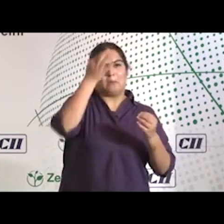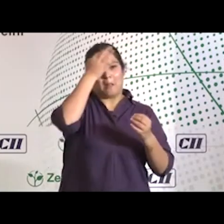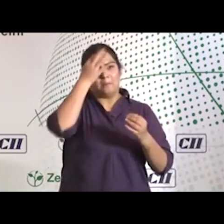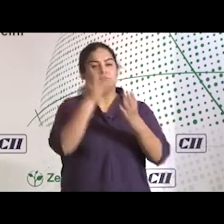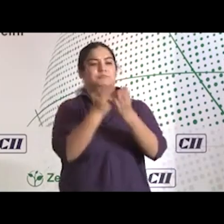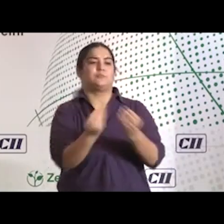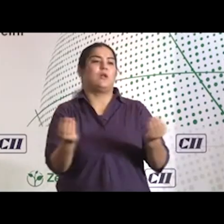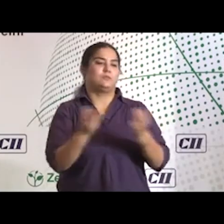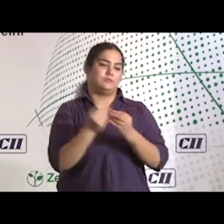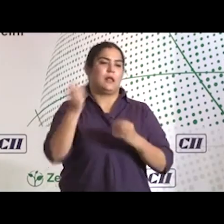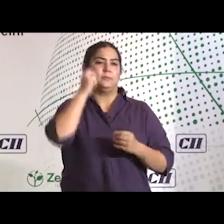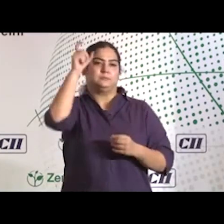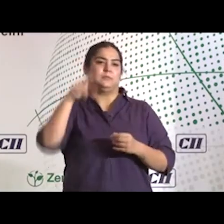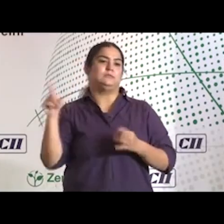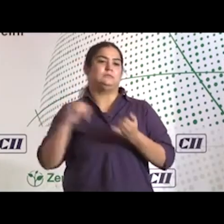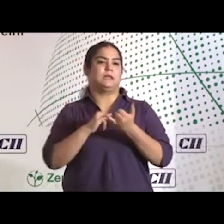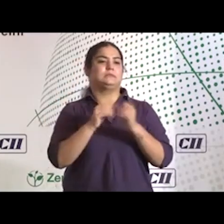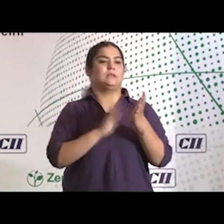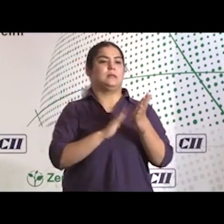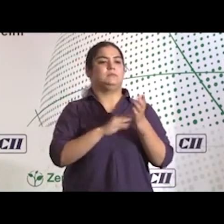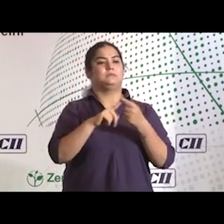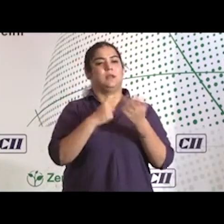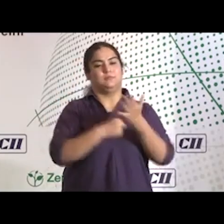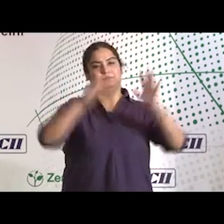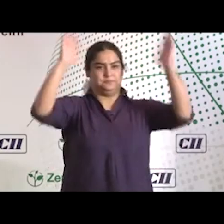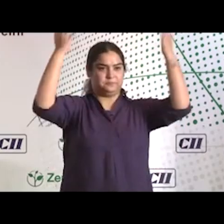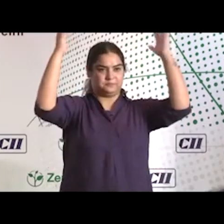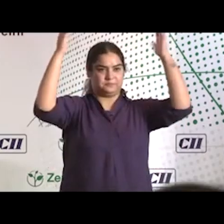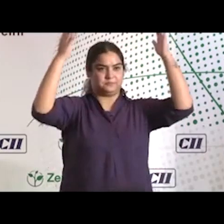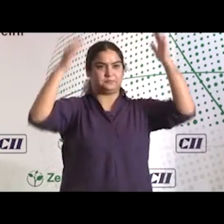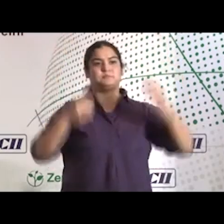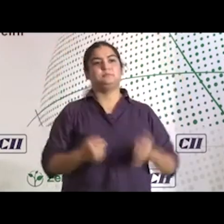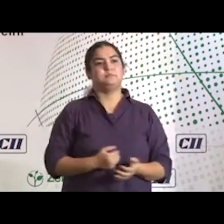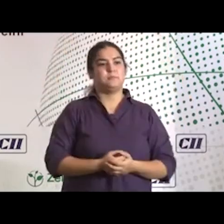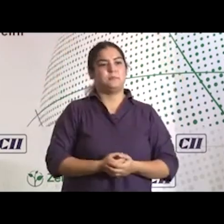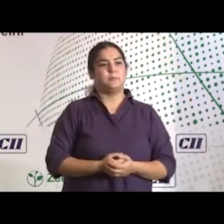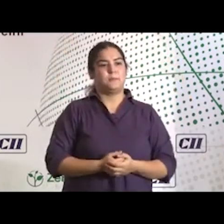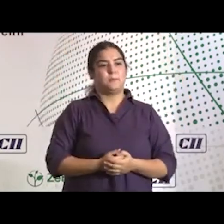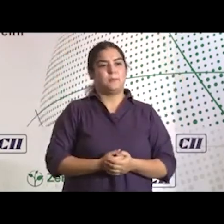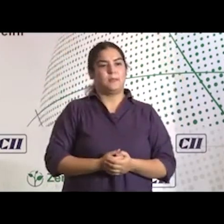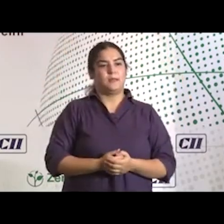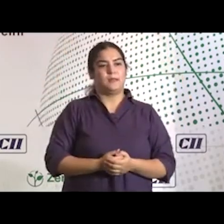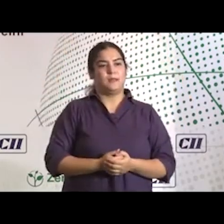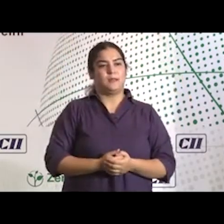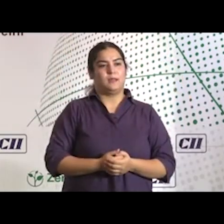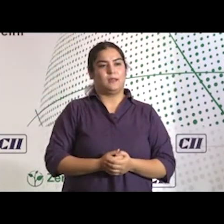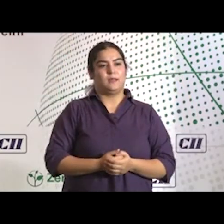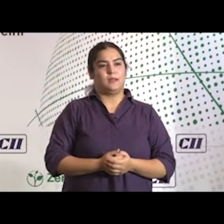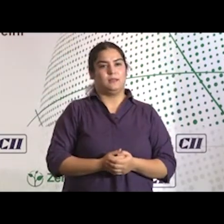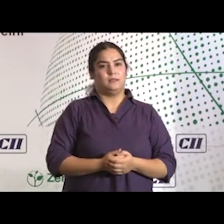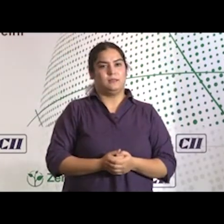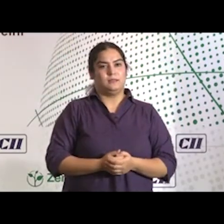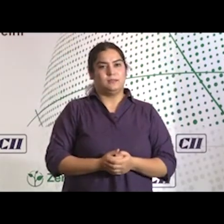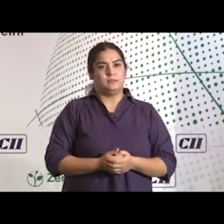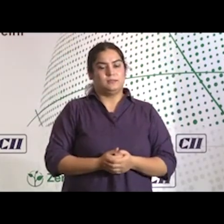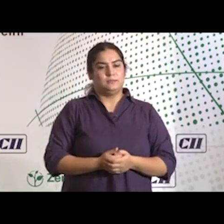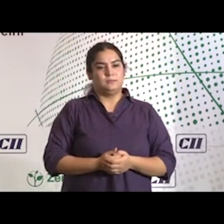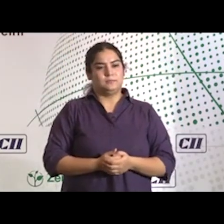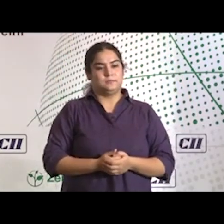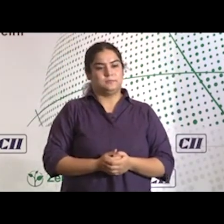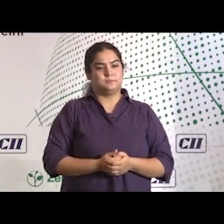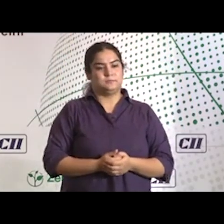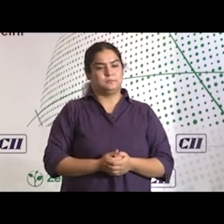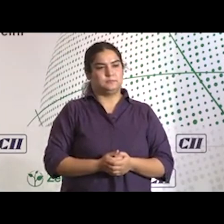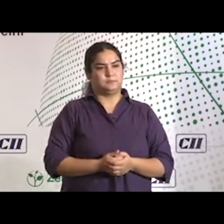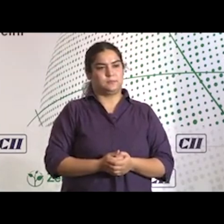That summit, a big hand for summit